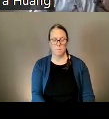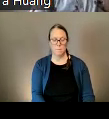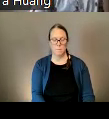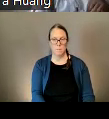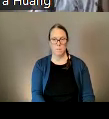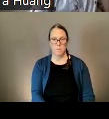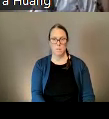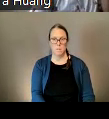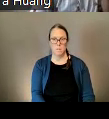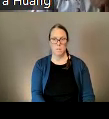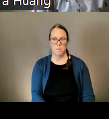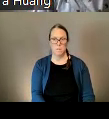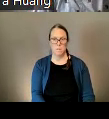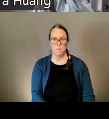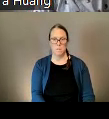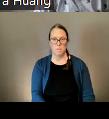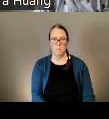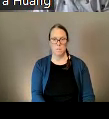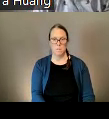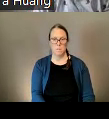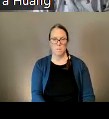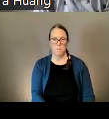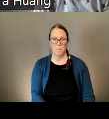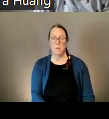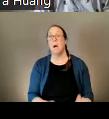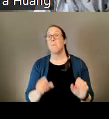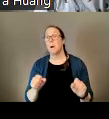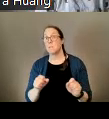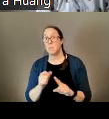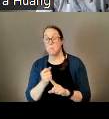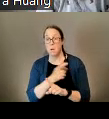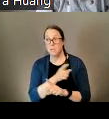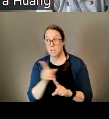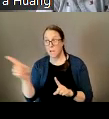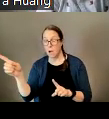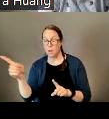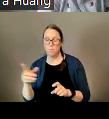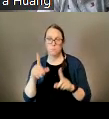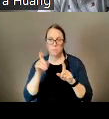you know, possibly kind of branching out, but if you're testing your own websites, things like that,